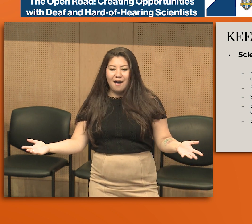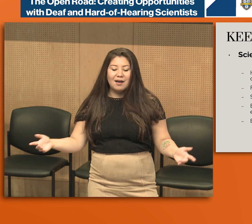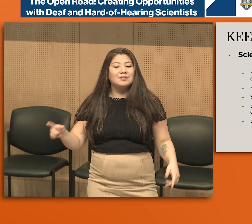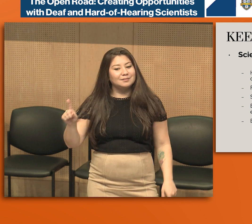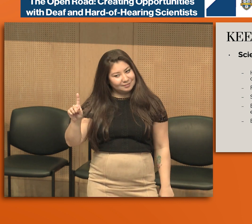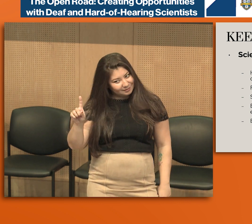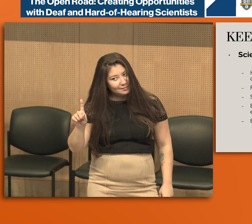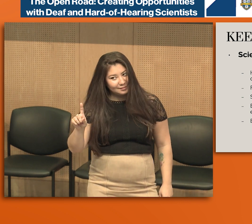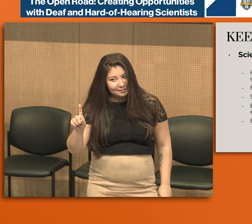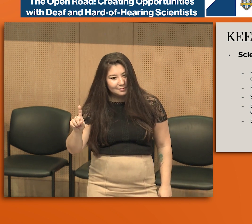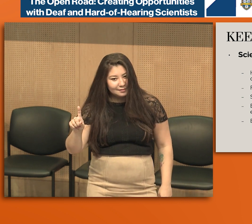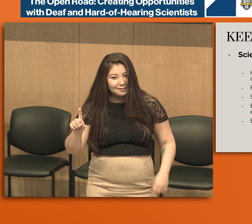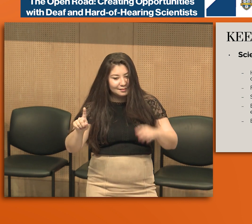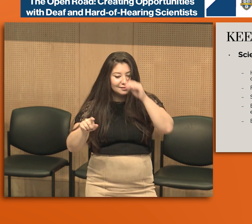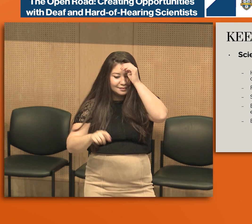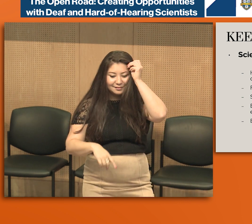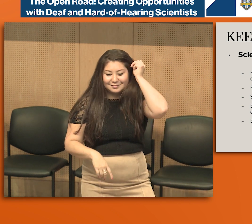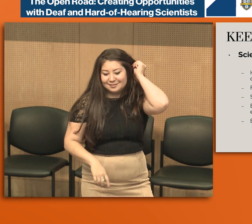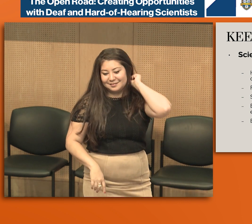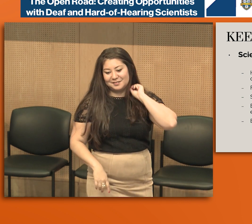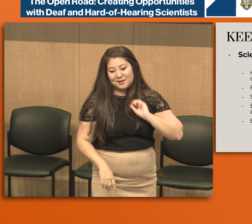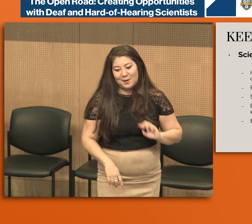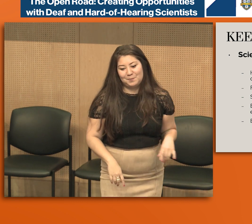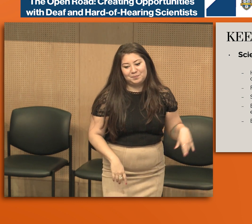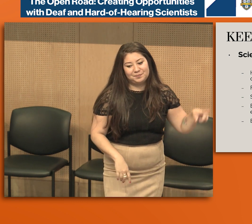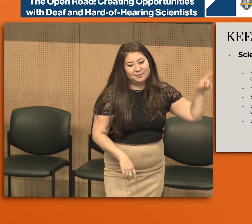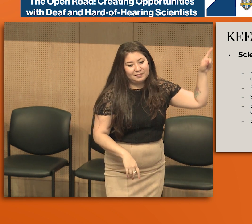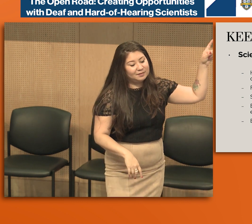and I have to question the reasoning that they give me,